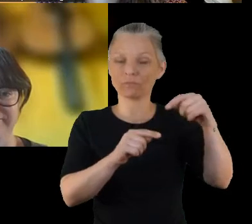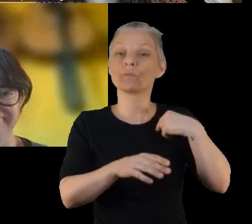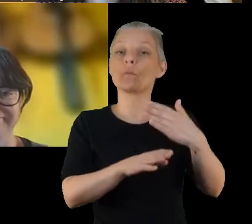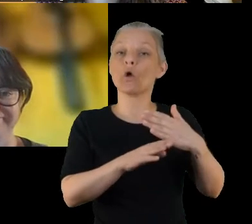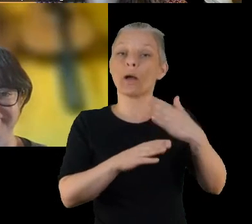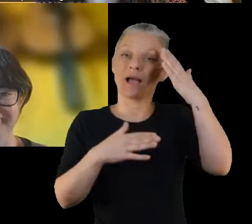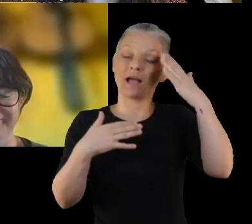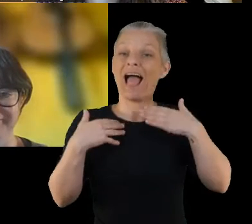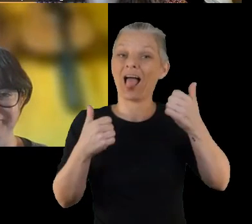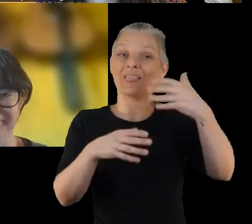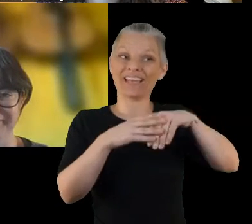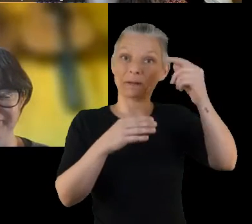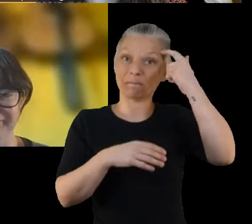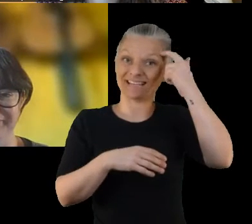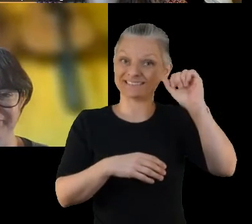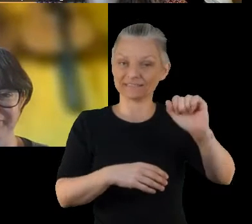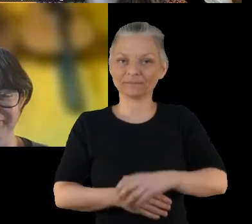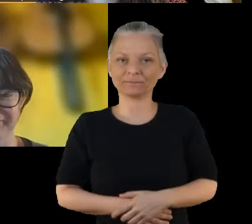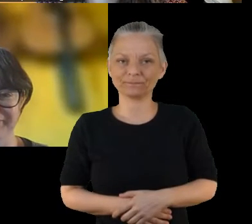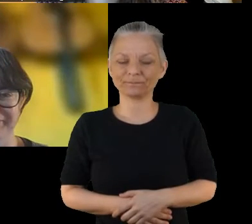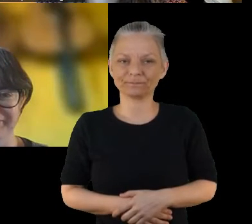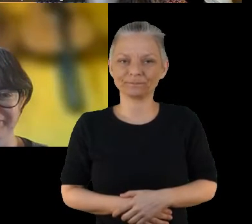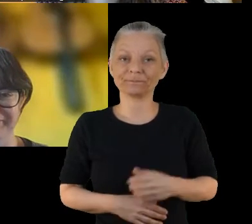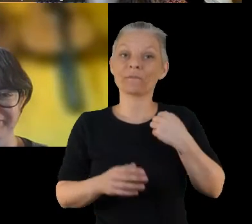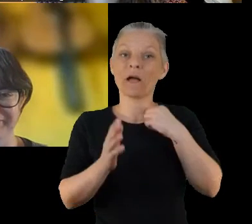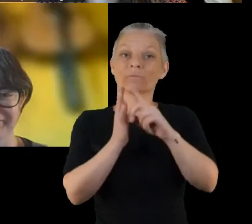I’m Graham Mackay and I’m a volunteer with Bipolar Aberdeen.